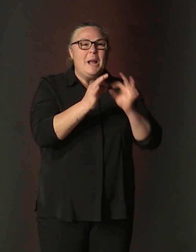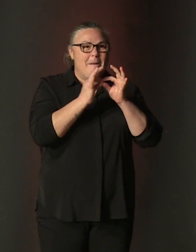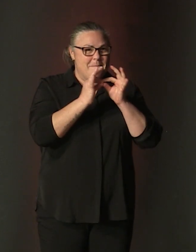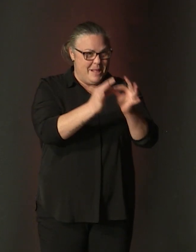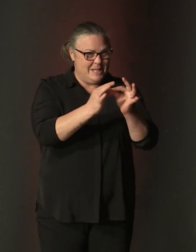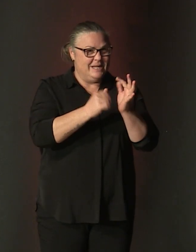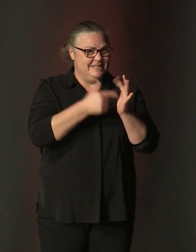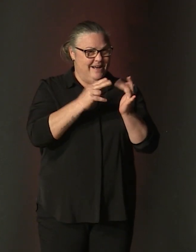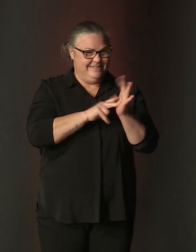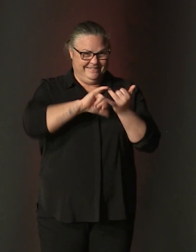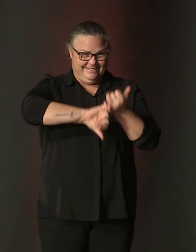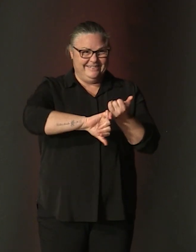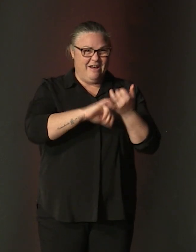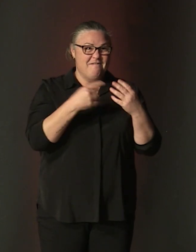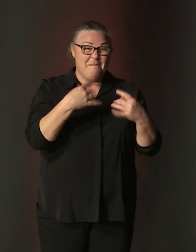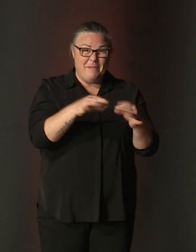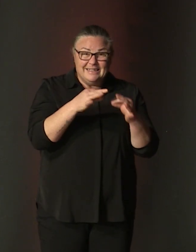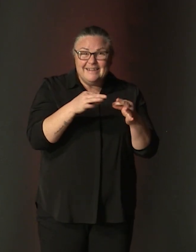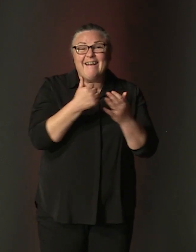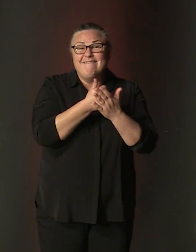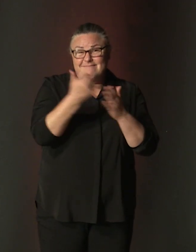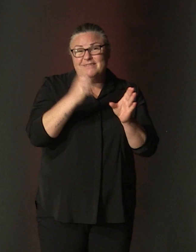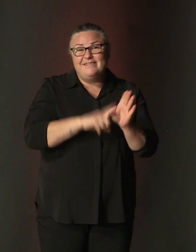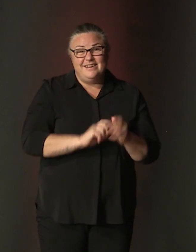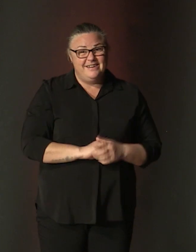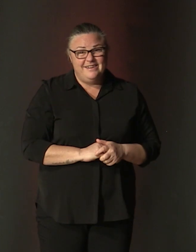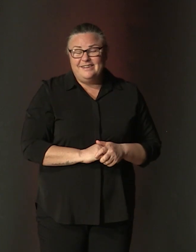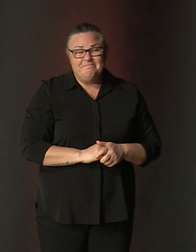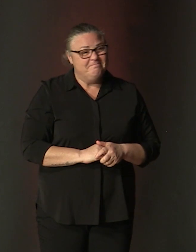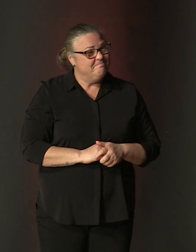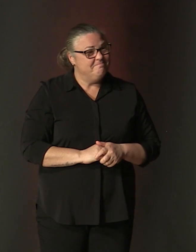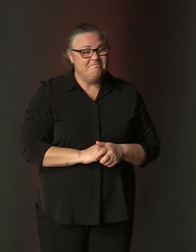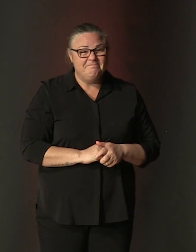with nearly 50% of the global production spent on making it.